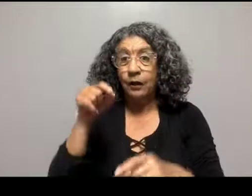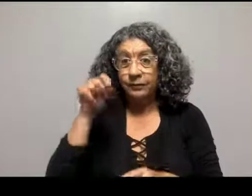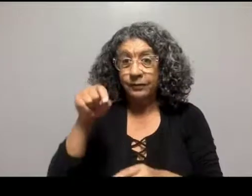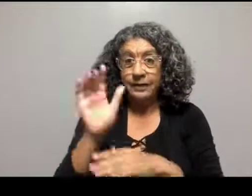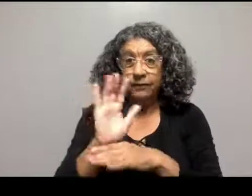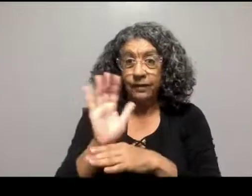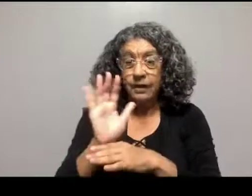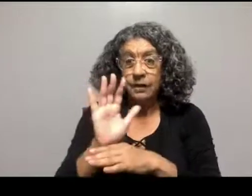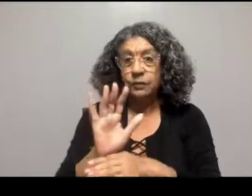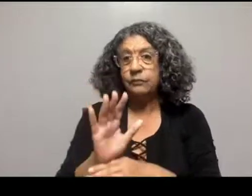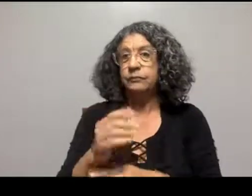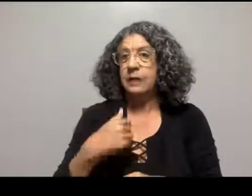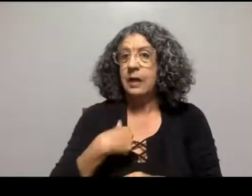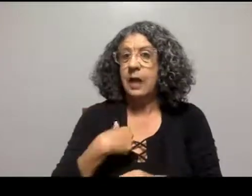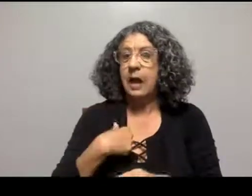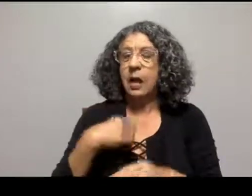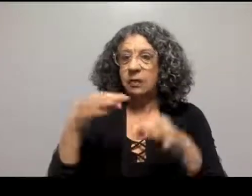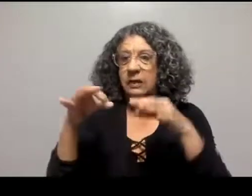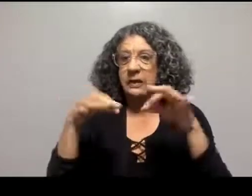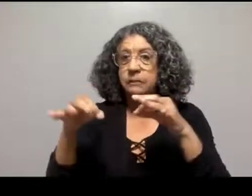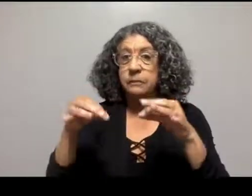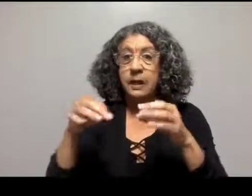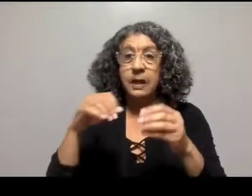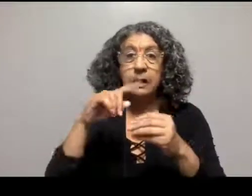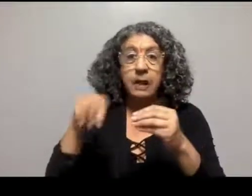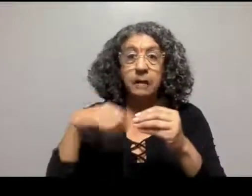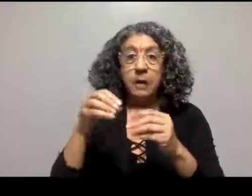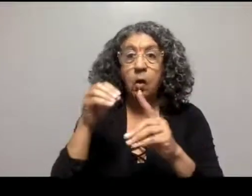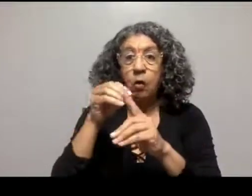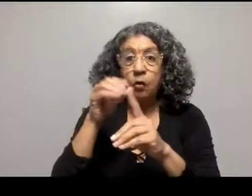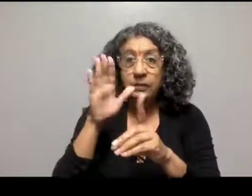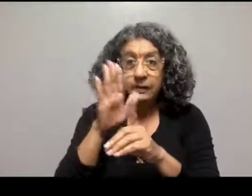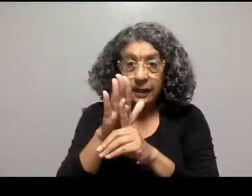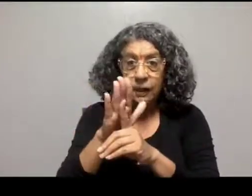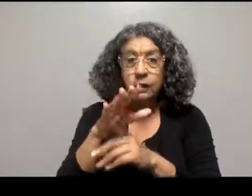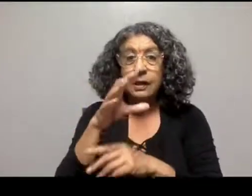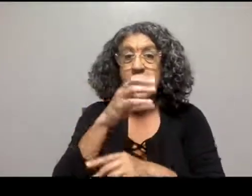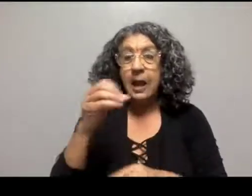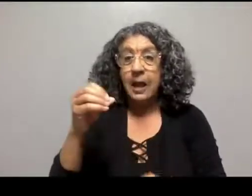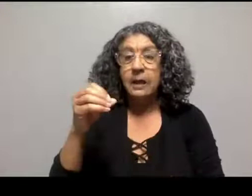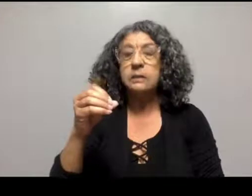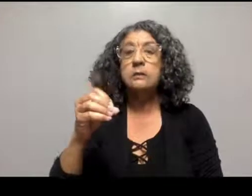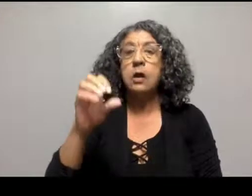Now this video i will explain about orientation